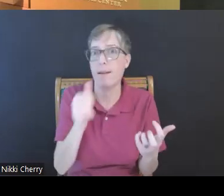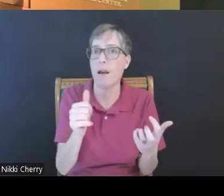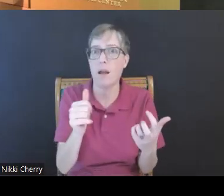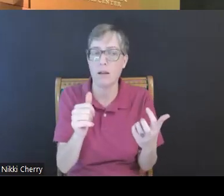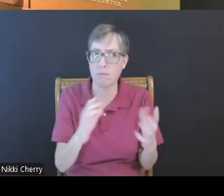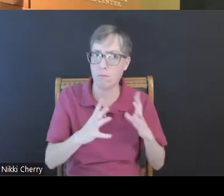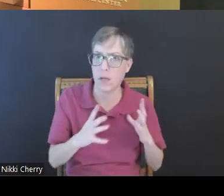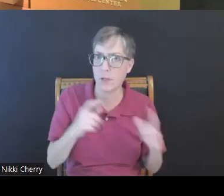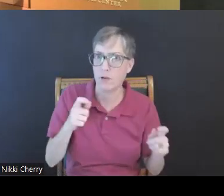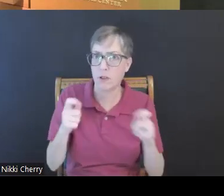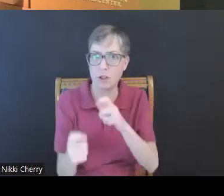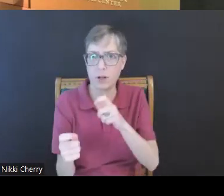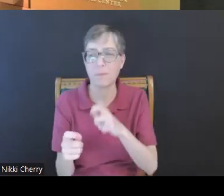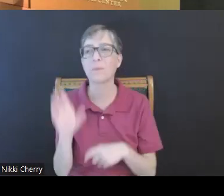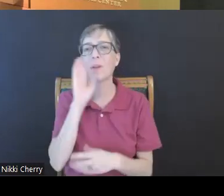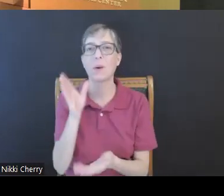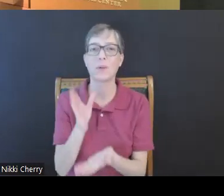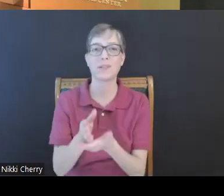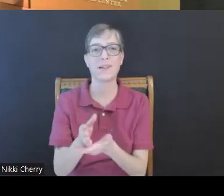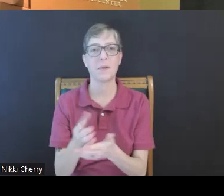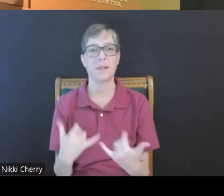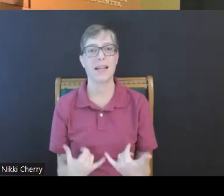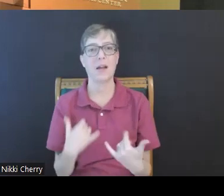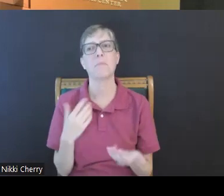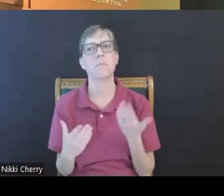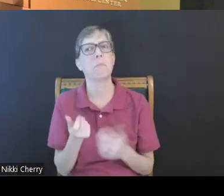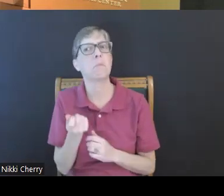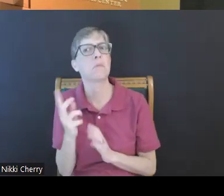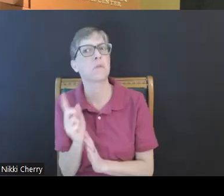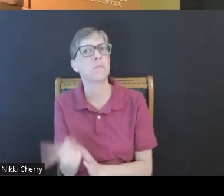anyway so I'll stop here I think we have a couple minutes for question thank you very much for your